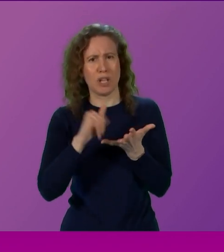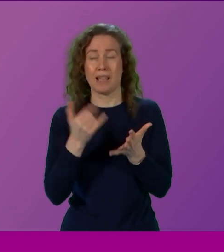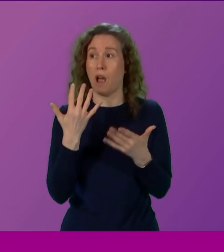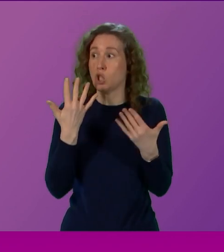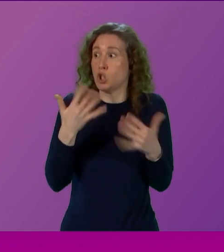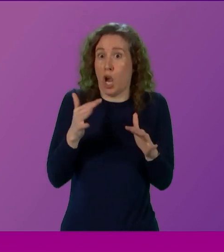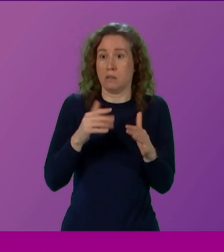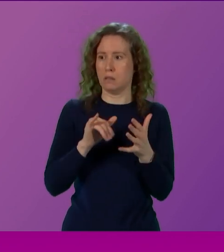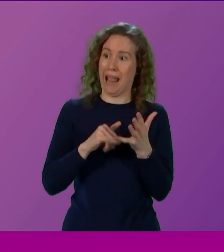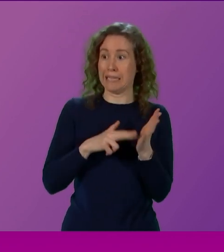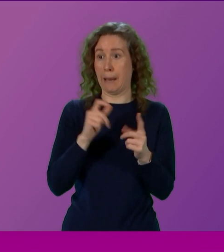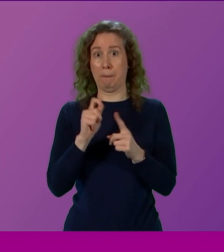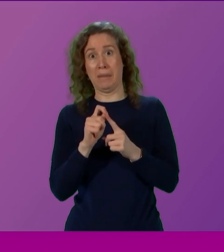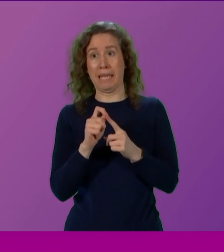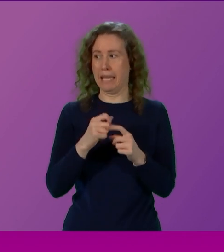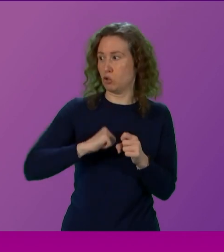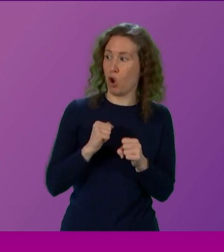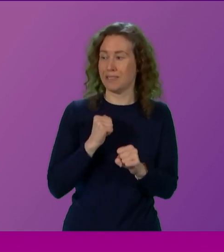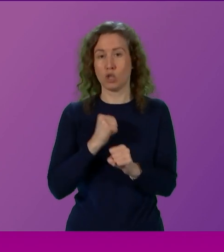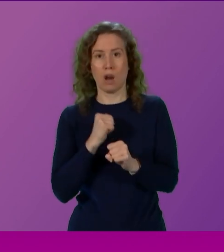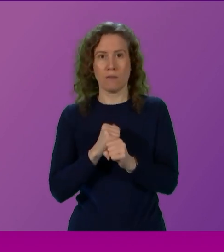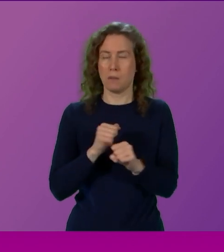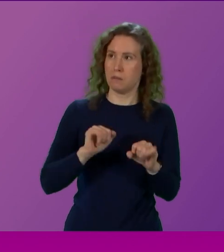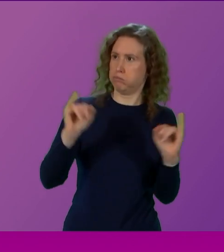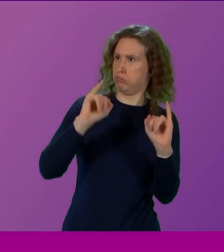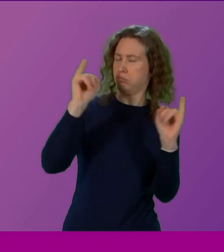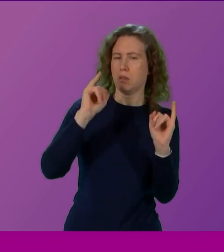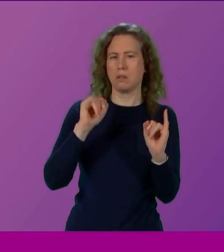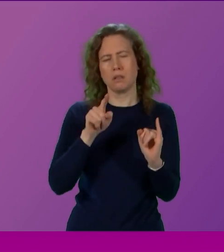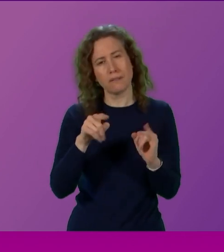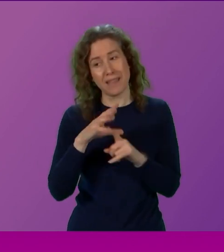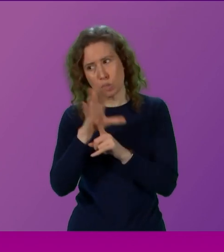are uniquely down to an SNP Government, if they are Tories, they need to look at